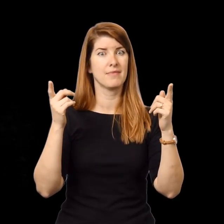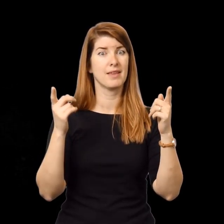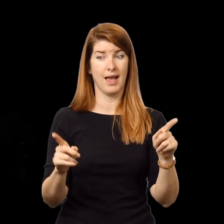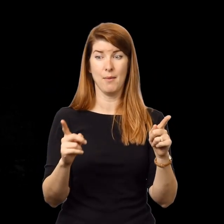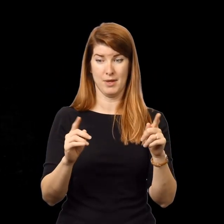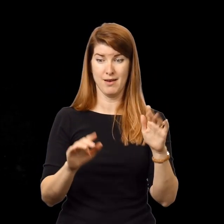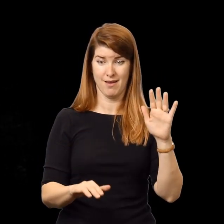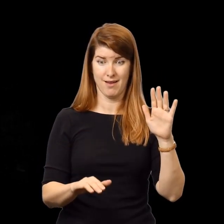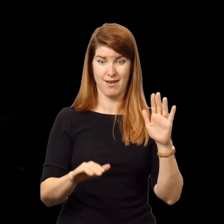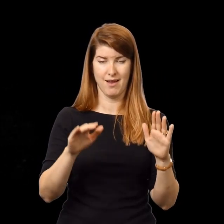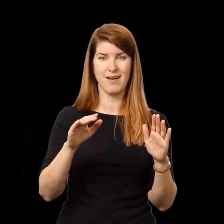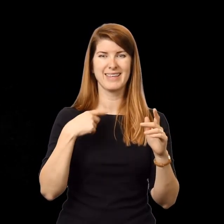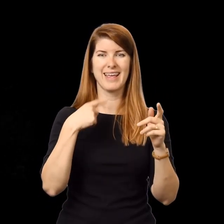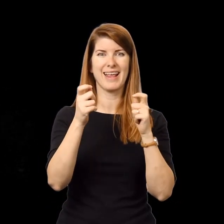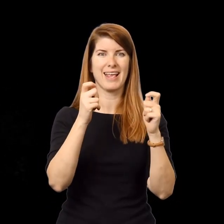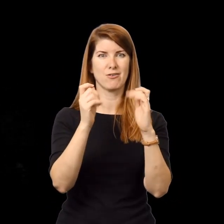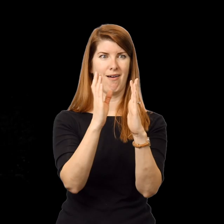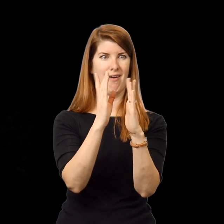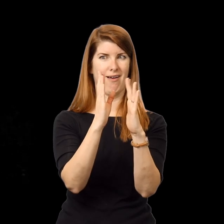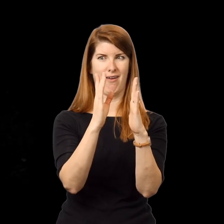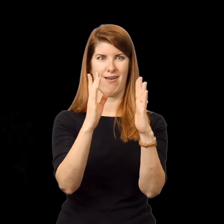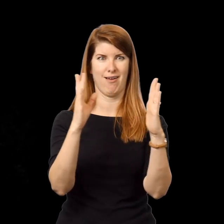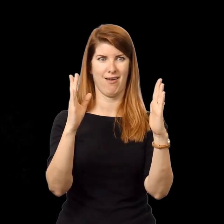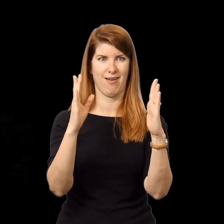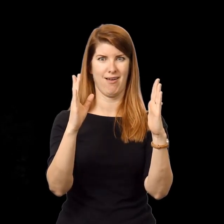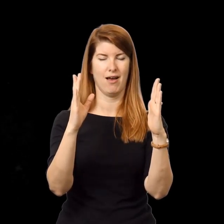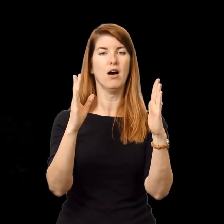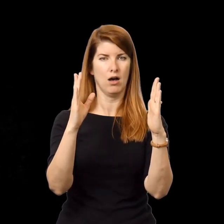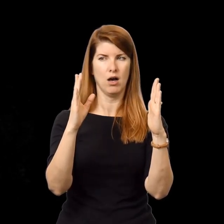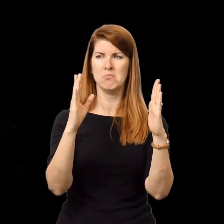and they can handle this much before their brain gets overwhelmed and shuts down.